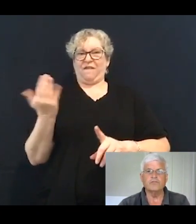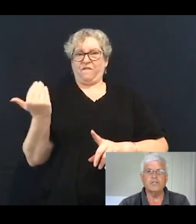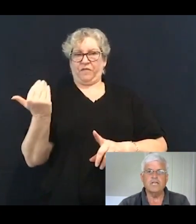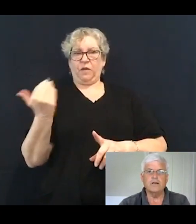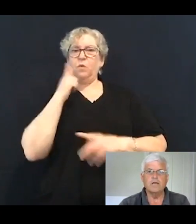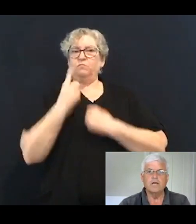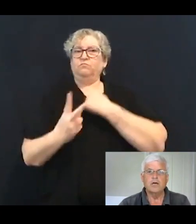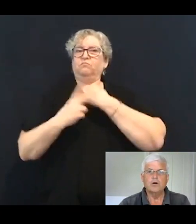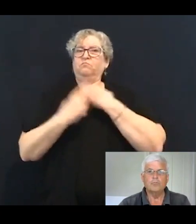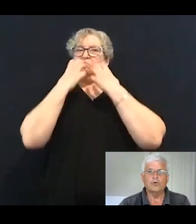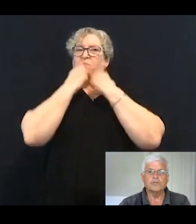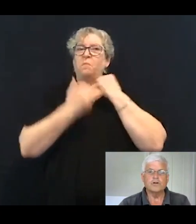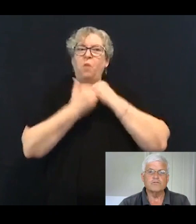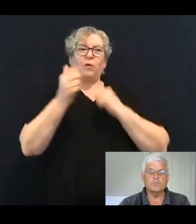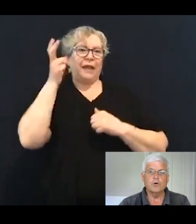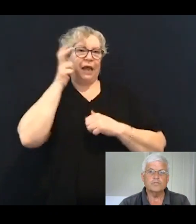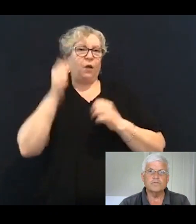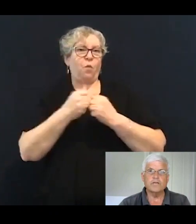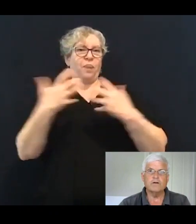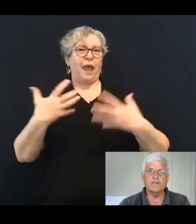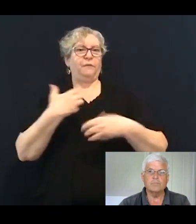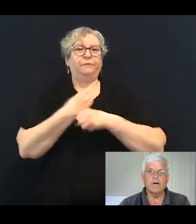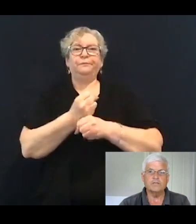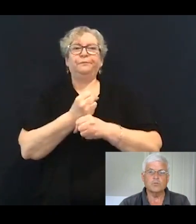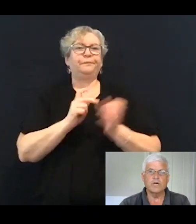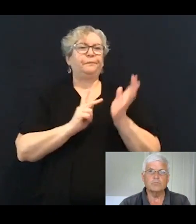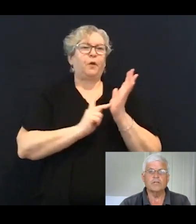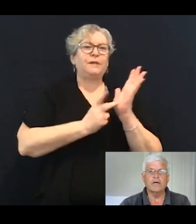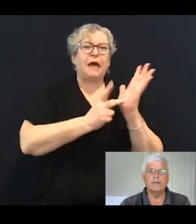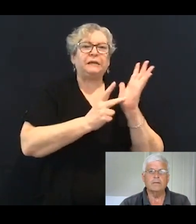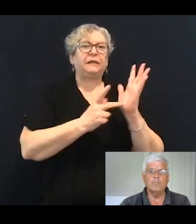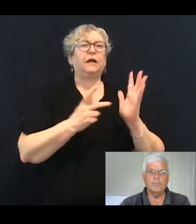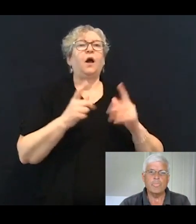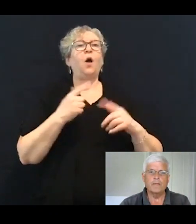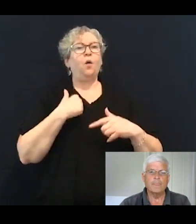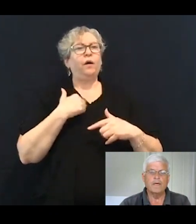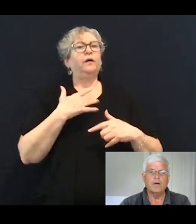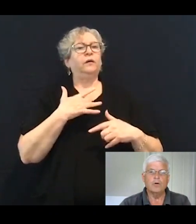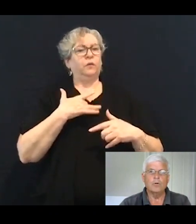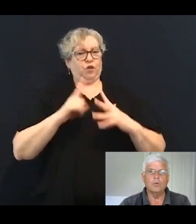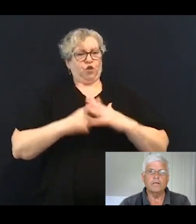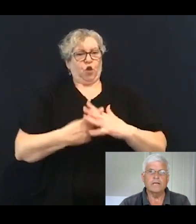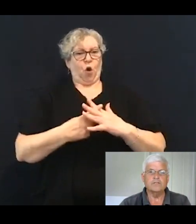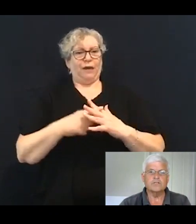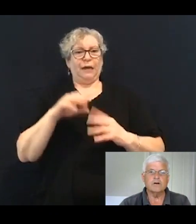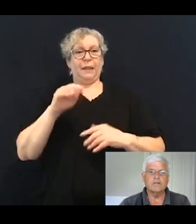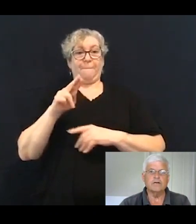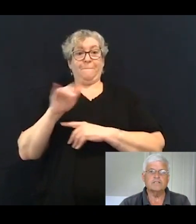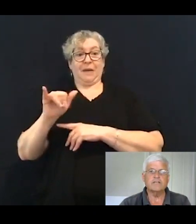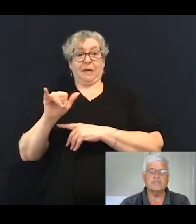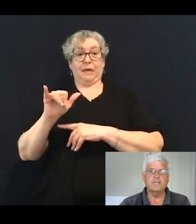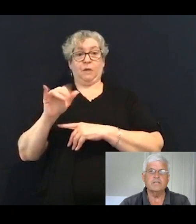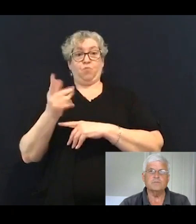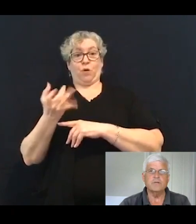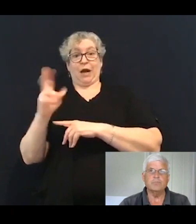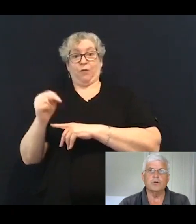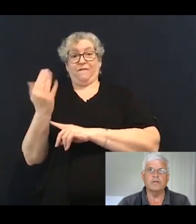preserves most of the hearing in mice without producing toxin. We're getting started on testing these mini protocadherin-15's